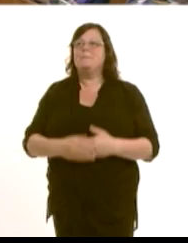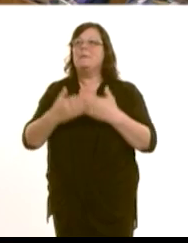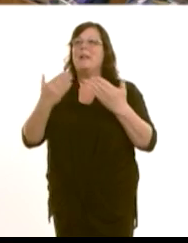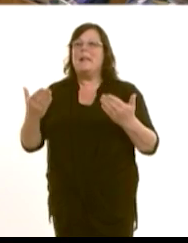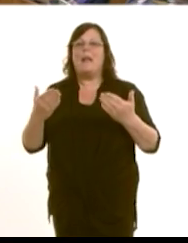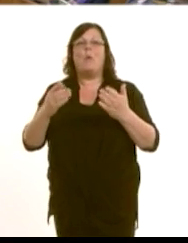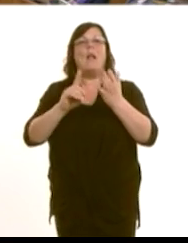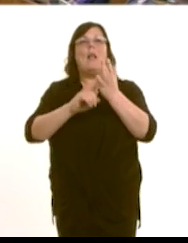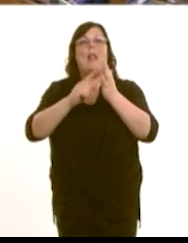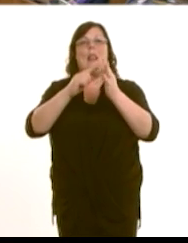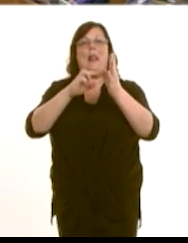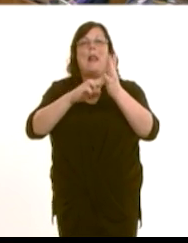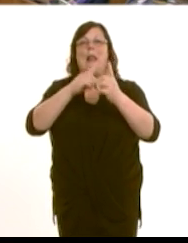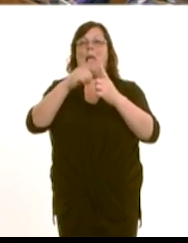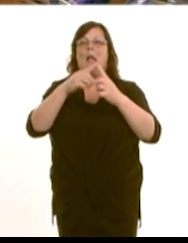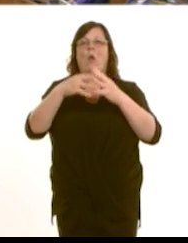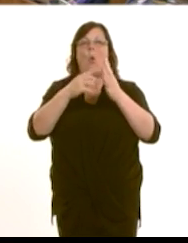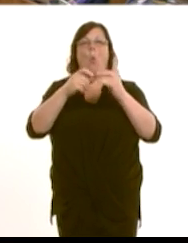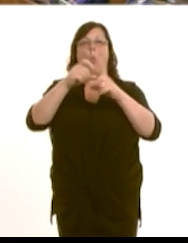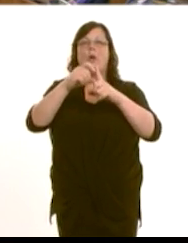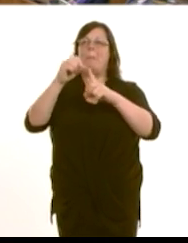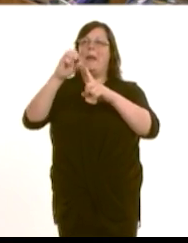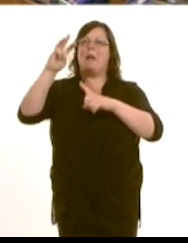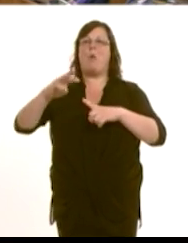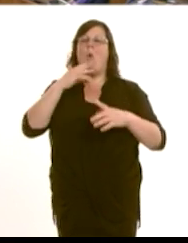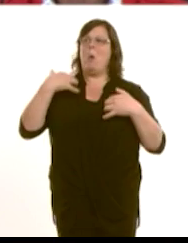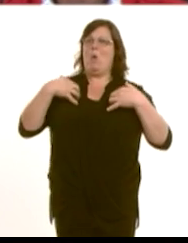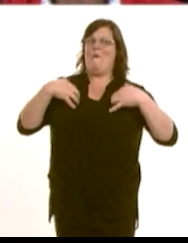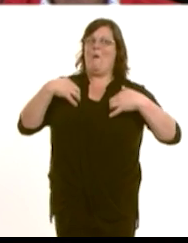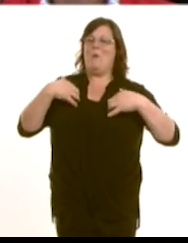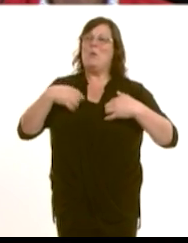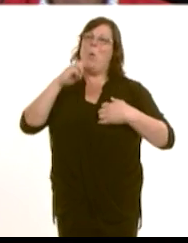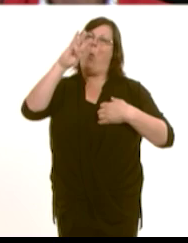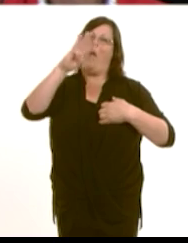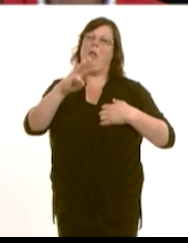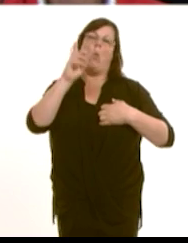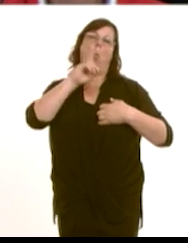I very much look forward to the day when Wales is presided over by a woman First Minister.